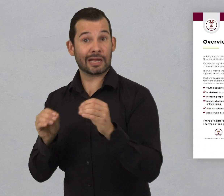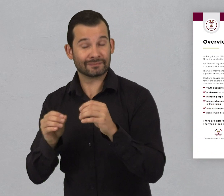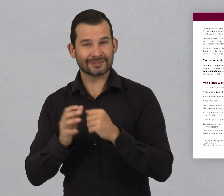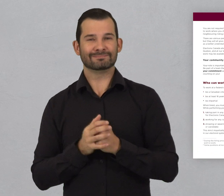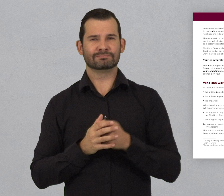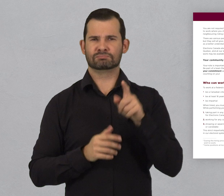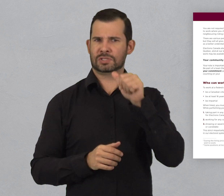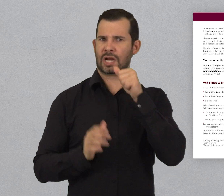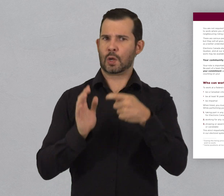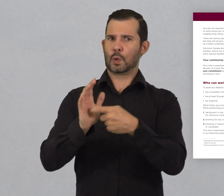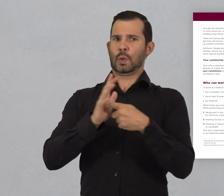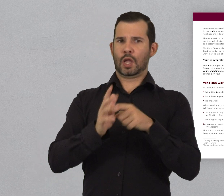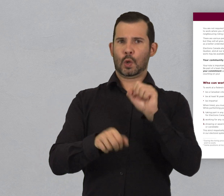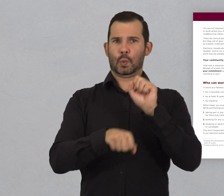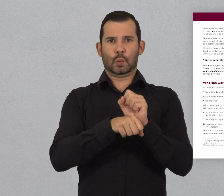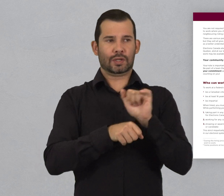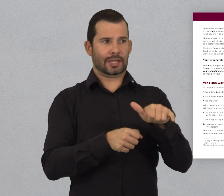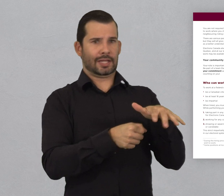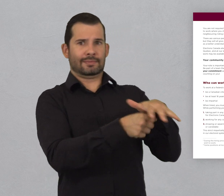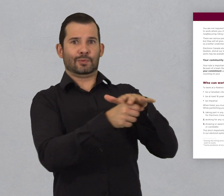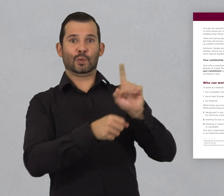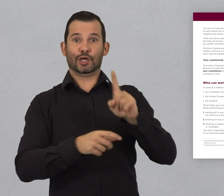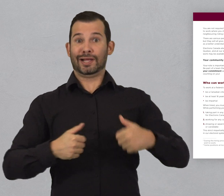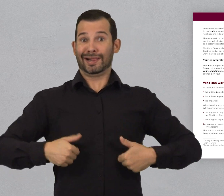You are not required to work in the riding where you live.